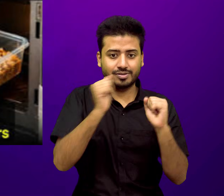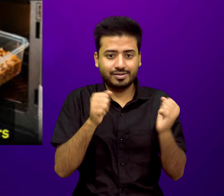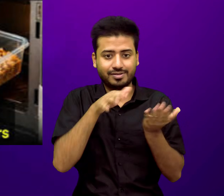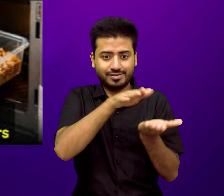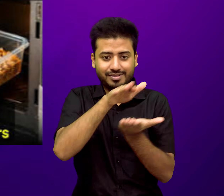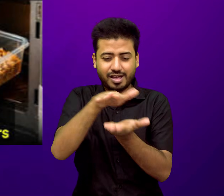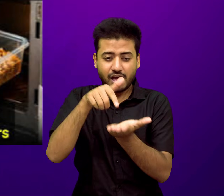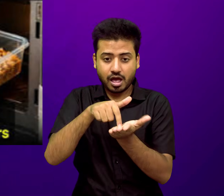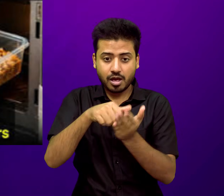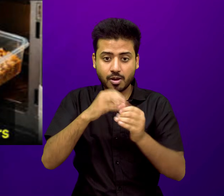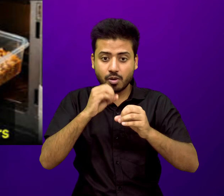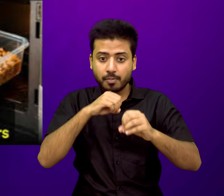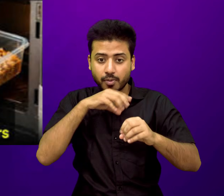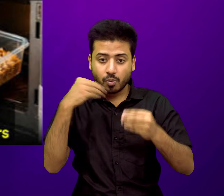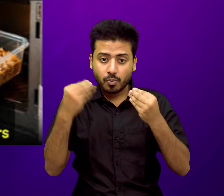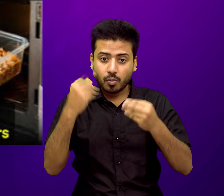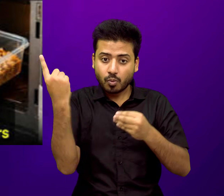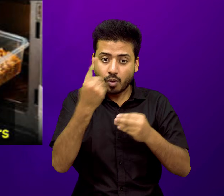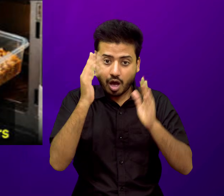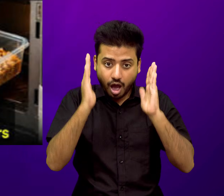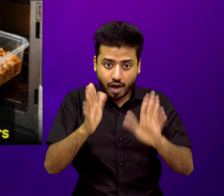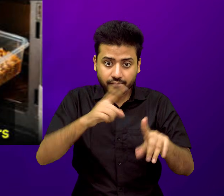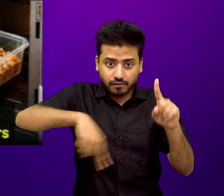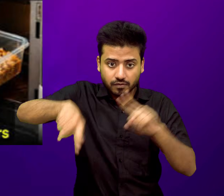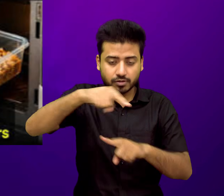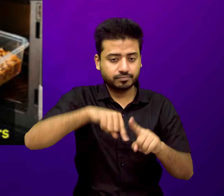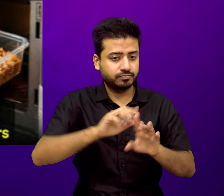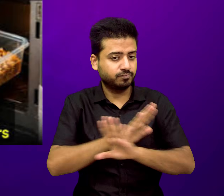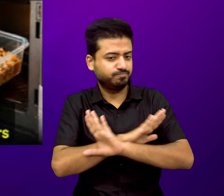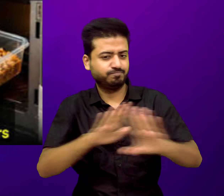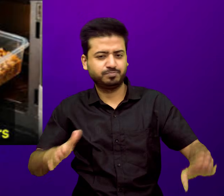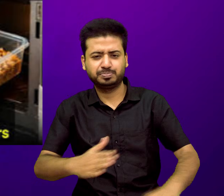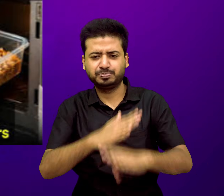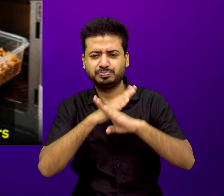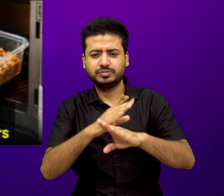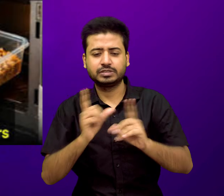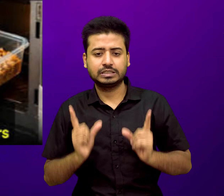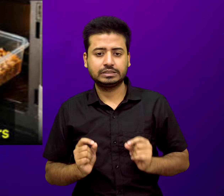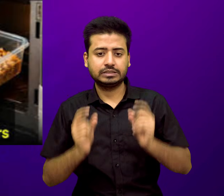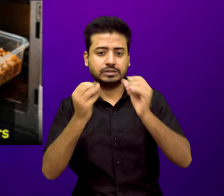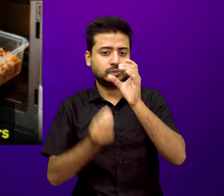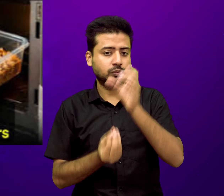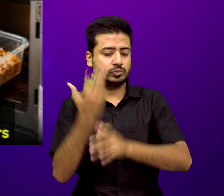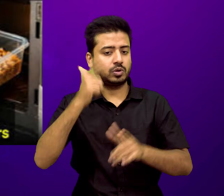an inert material. It is highly reactive under certain conditions. Many plastics are manufactured